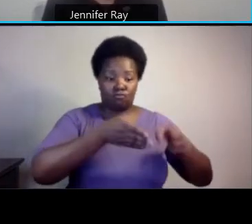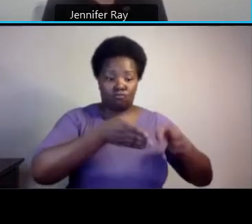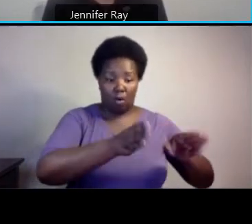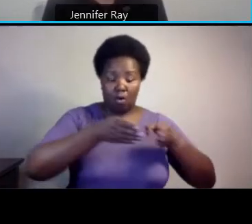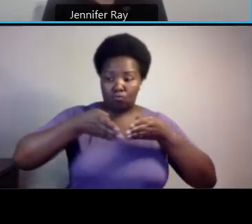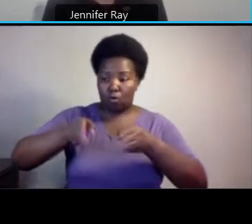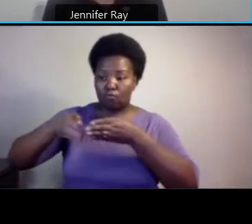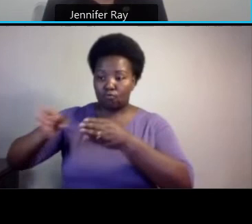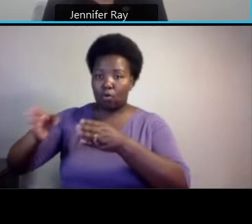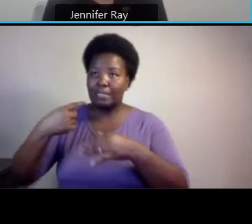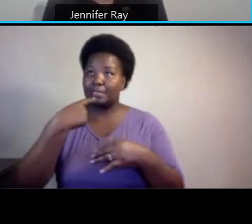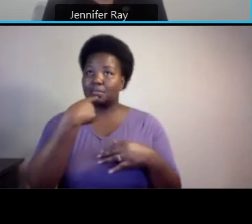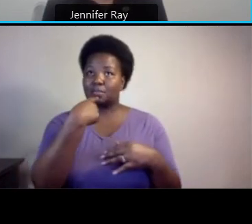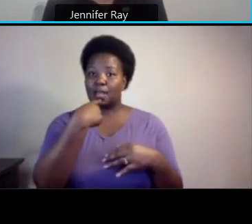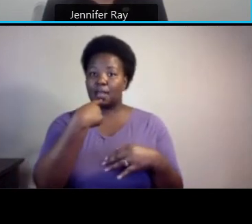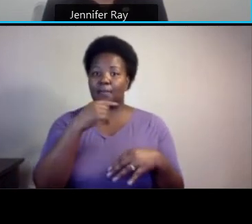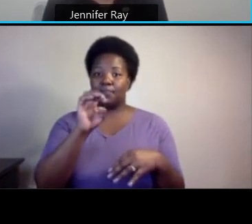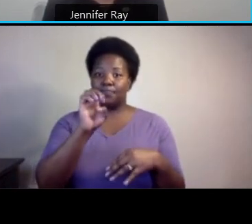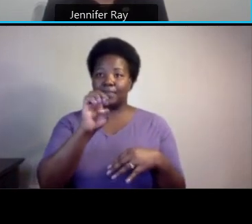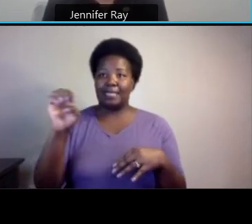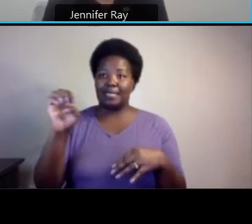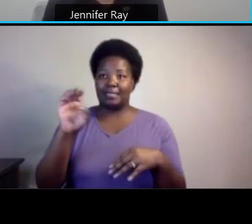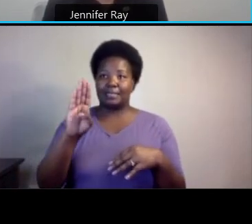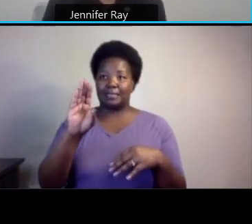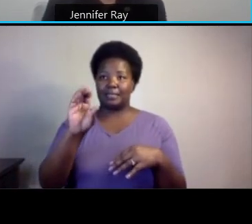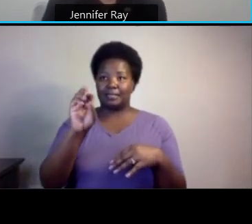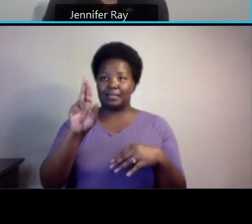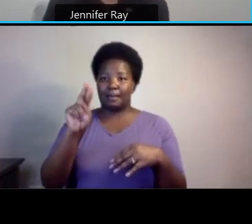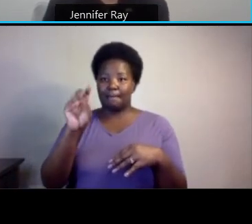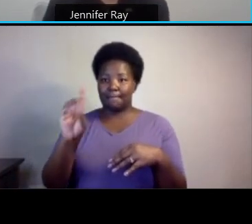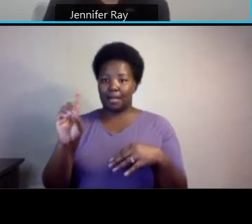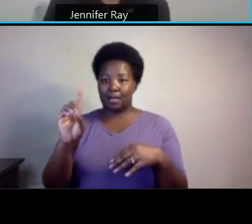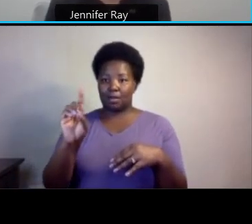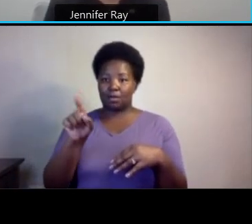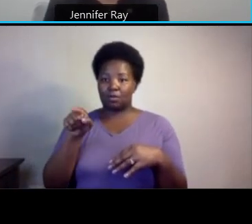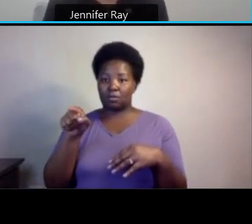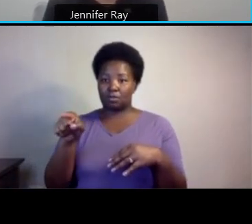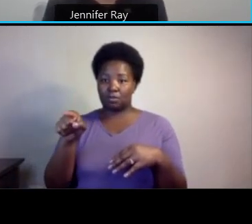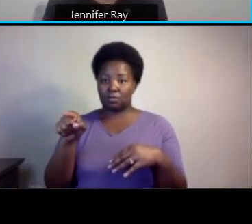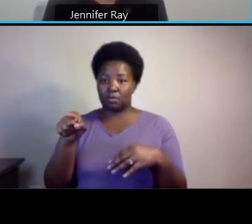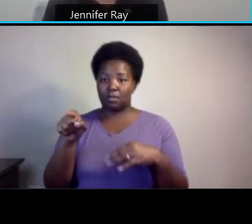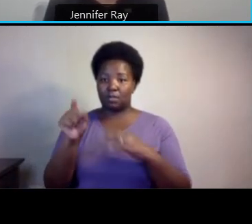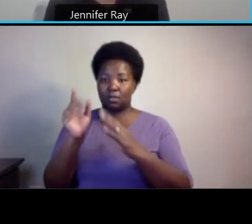traffic running the red light coming right as it turns right from florida avenue onto first street